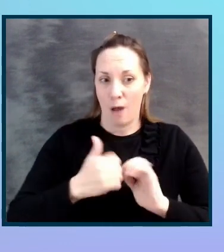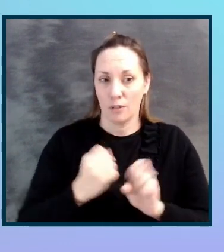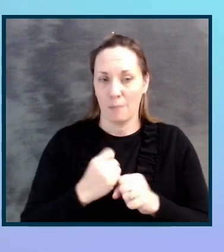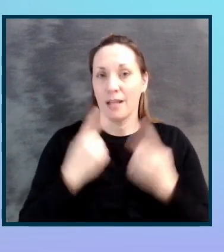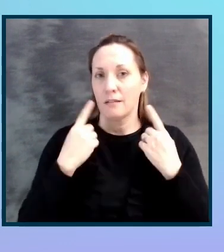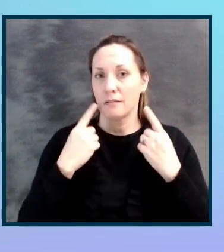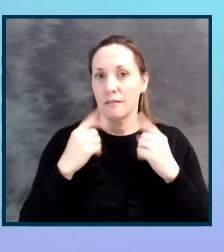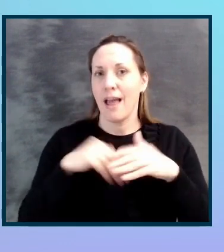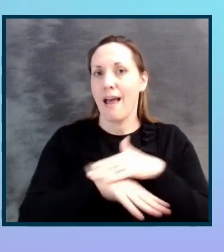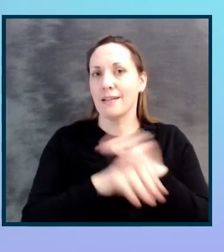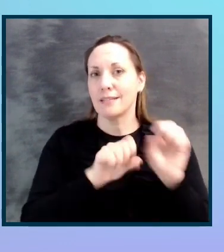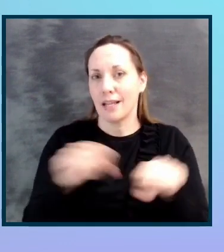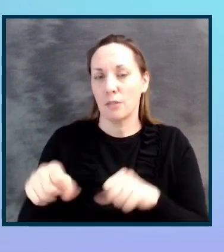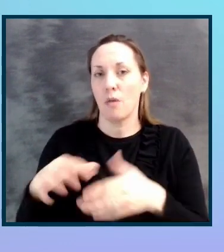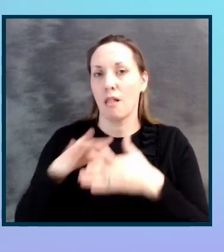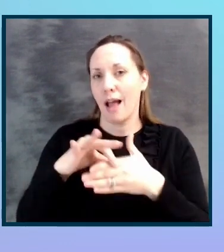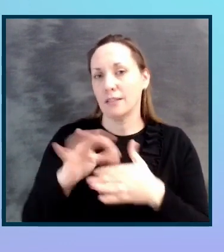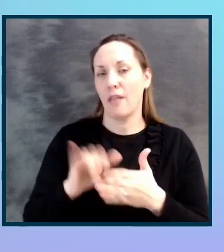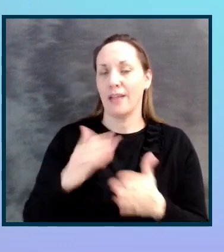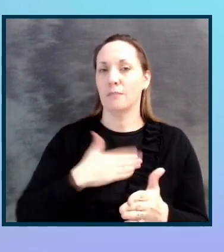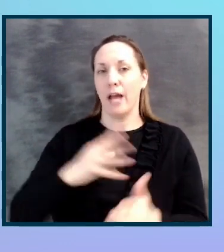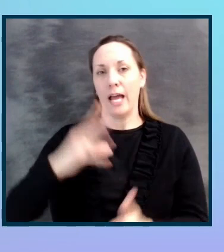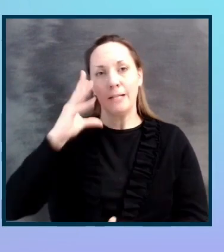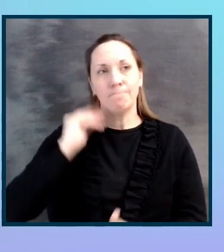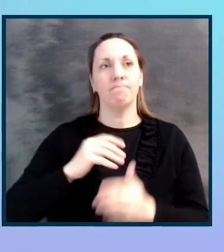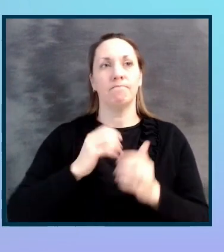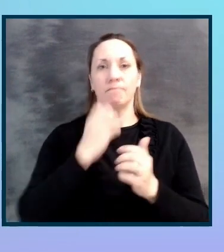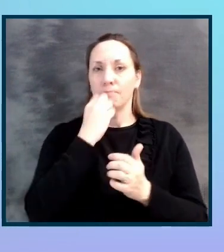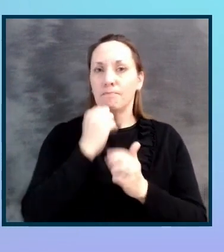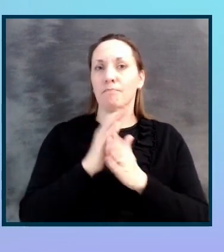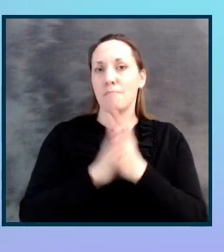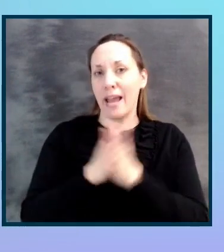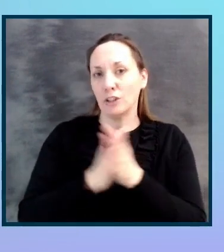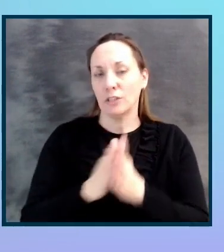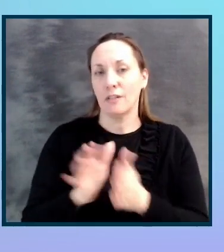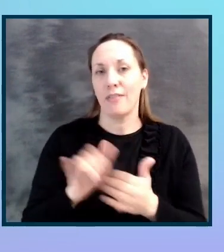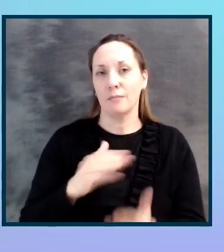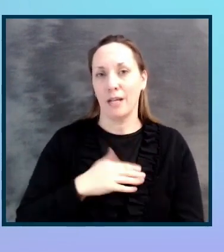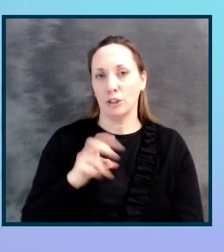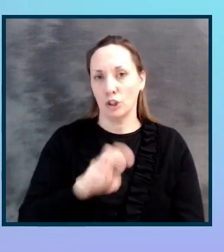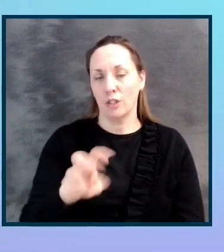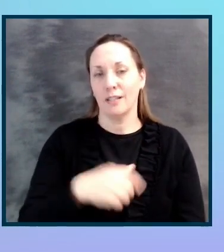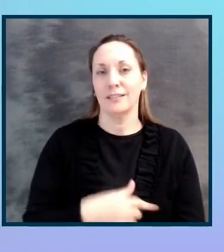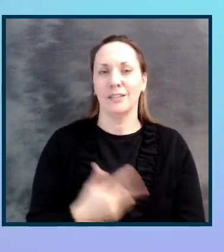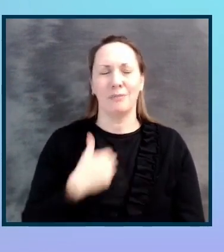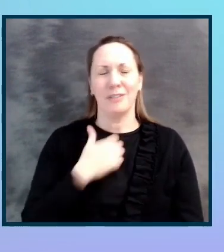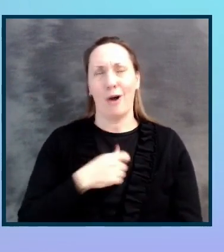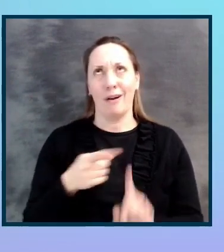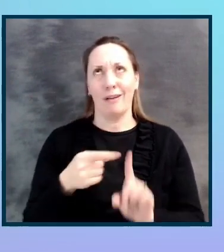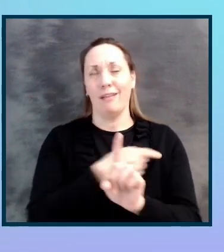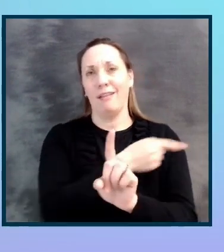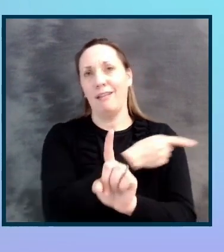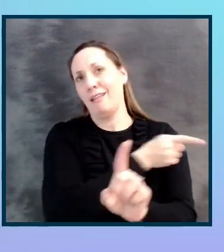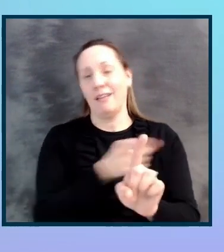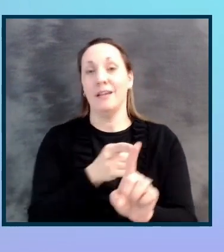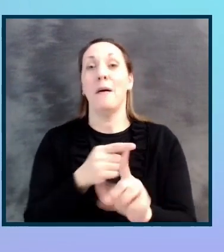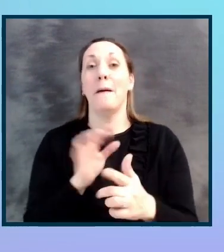And that's been my passion, that's kind of my journey to get there. So I would suggest this kind of roundabout, sorry, I'm going roundabout with it.